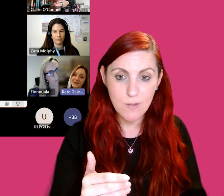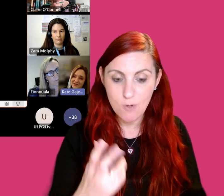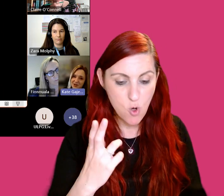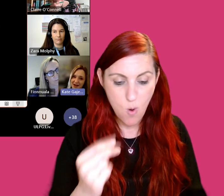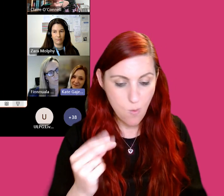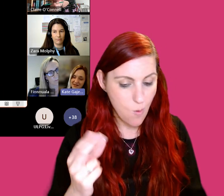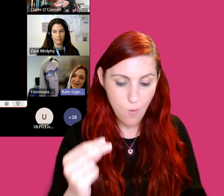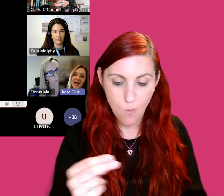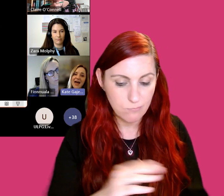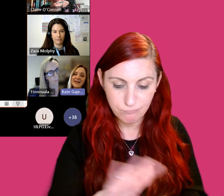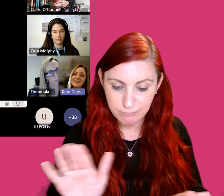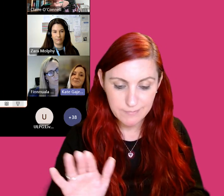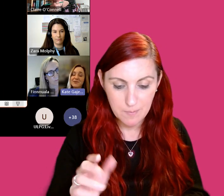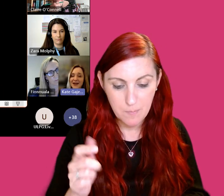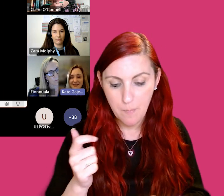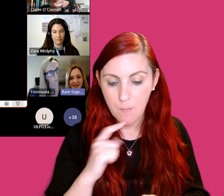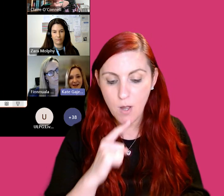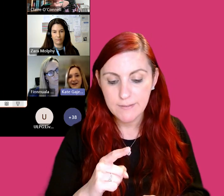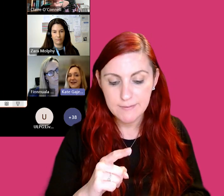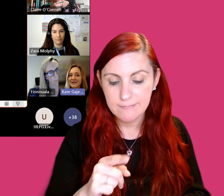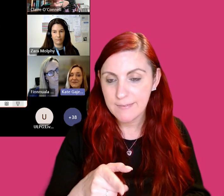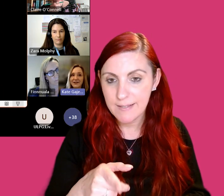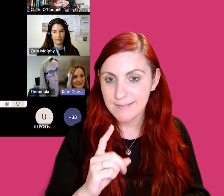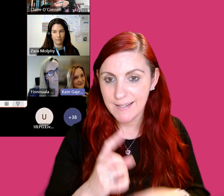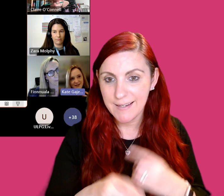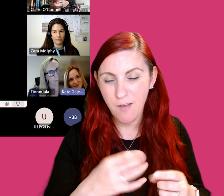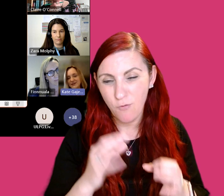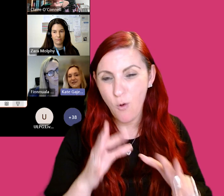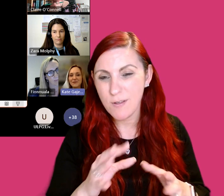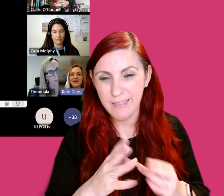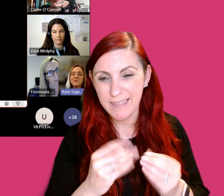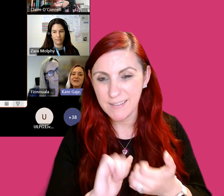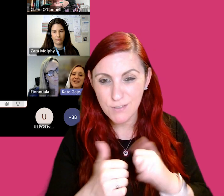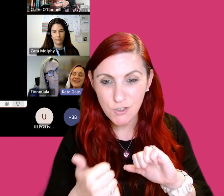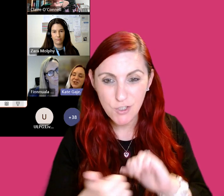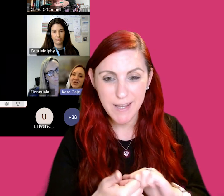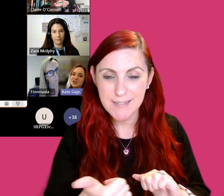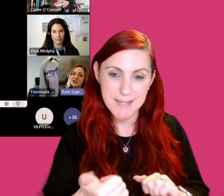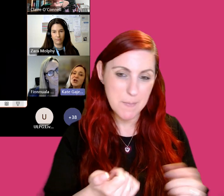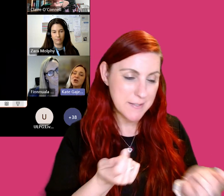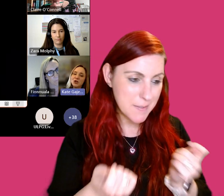things have happened and the Pregnancy Care and everything the diabetes management has changed